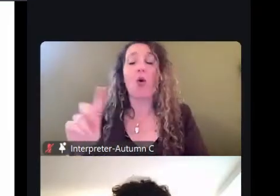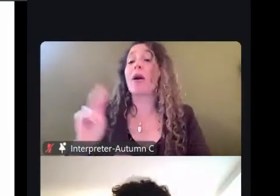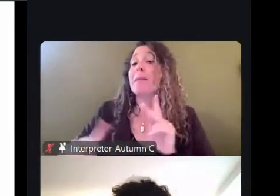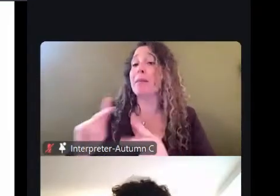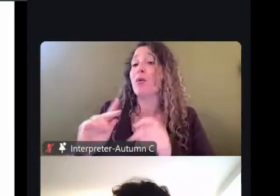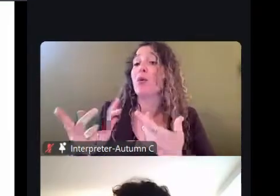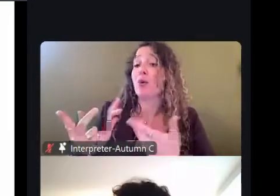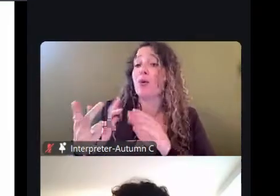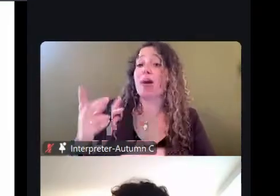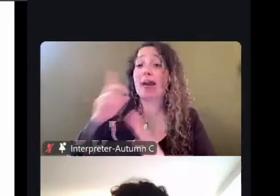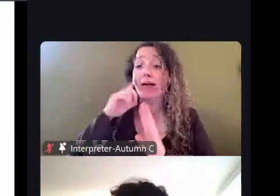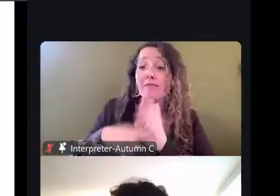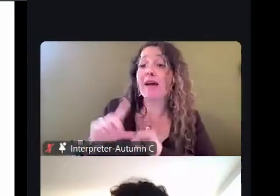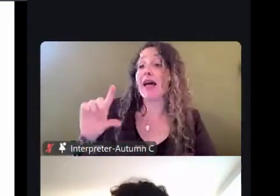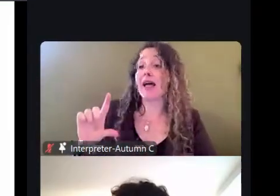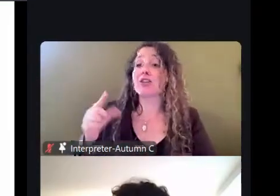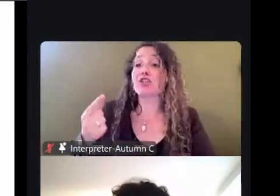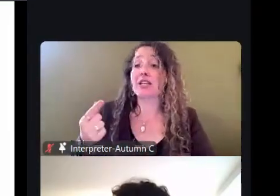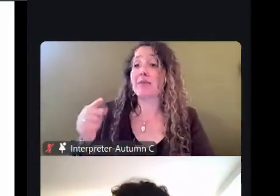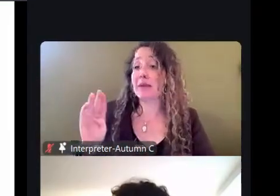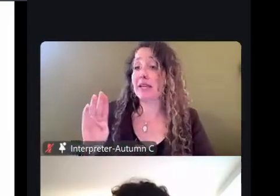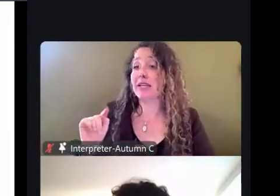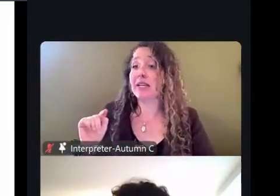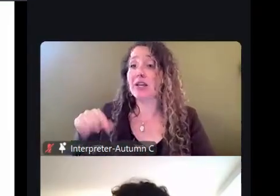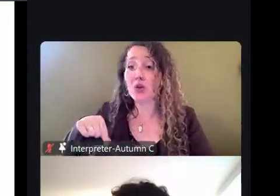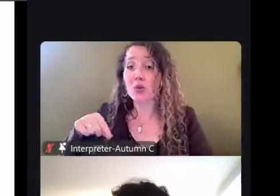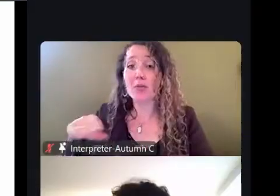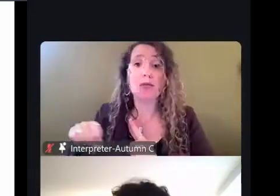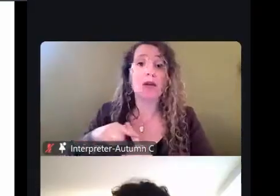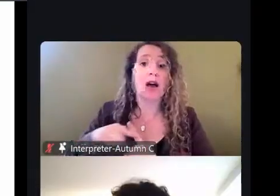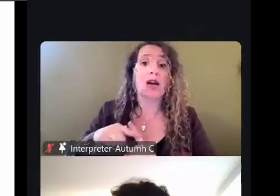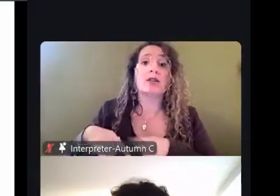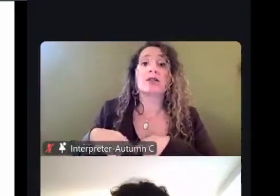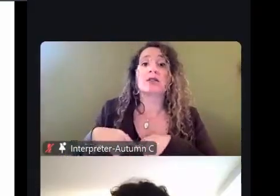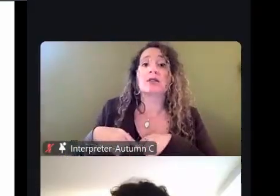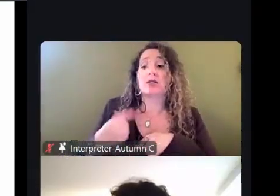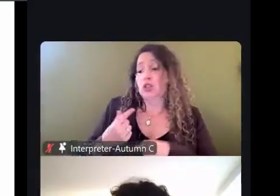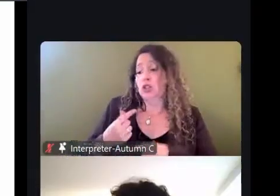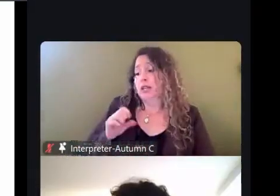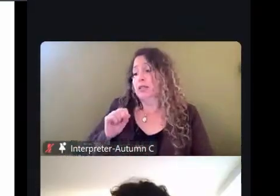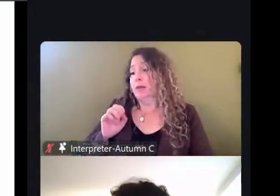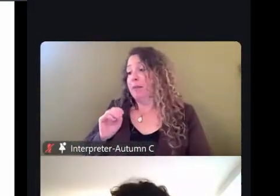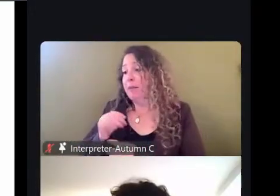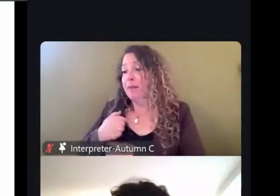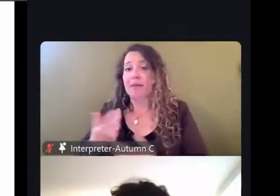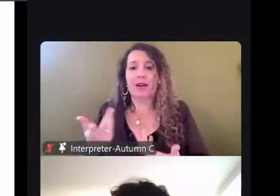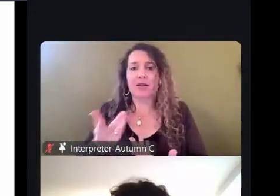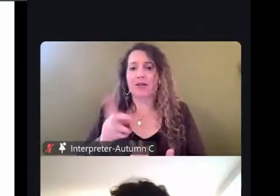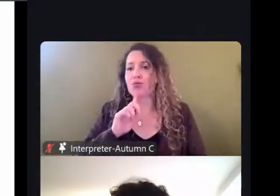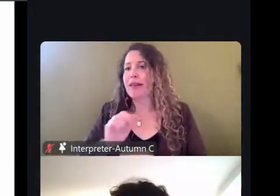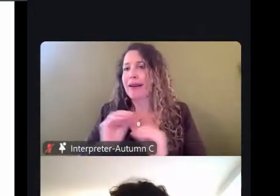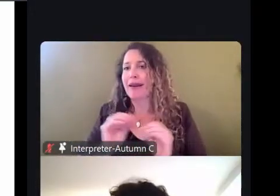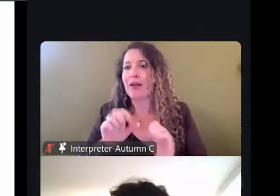So GSM, it's very much, there is truly nothing. You can go to the American Diabetes Association Standards of Care.